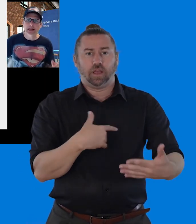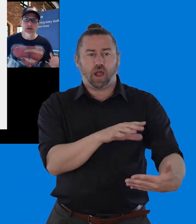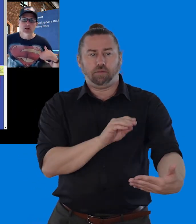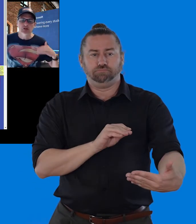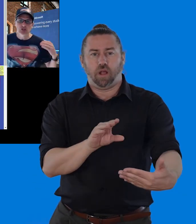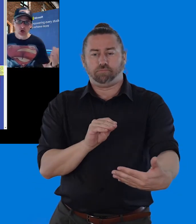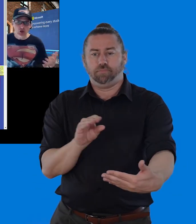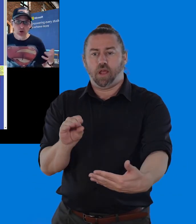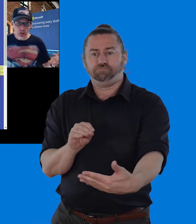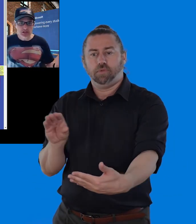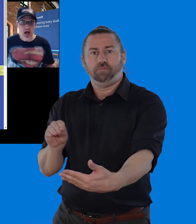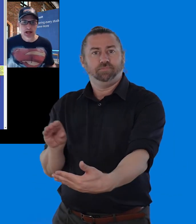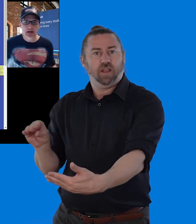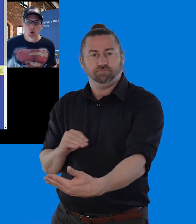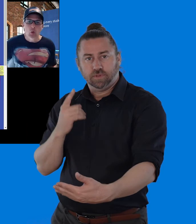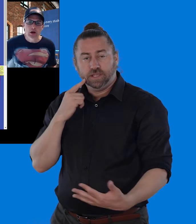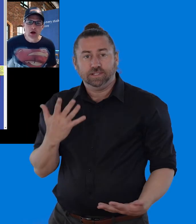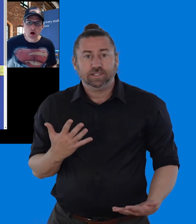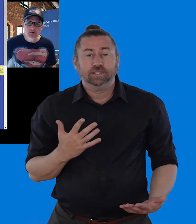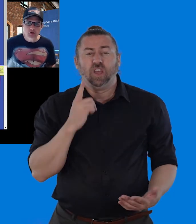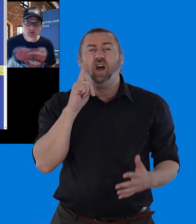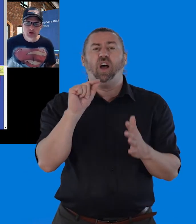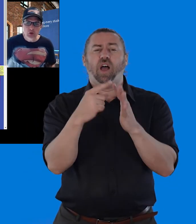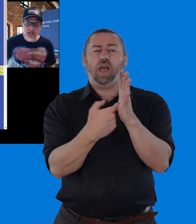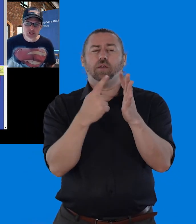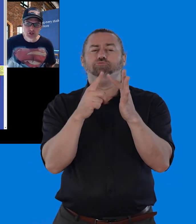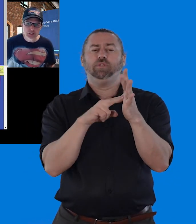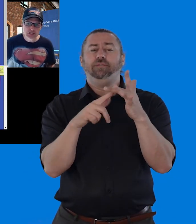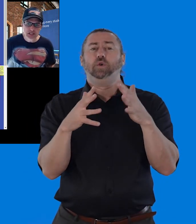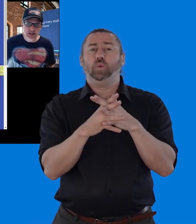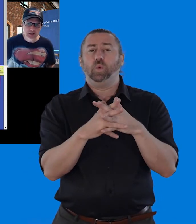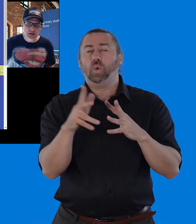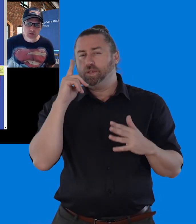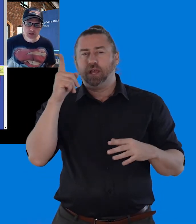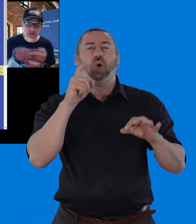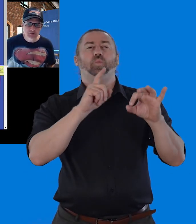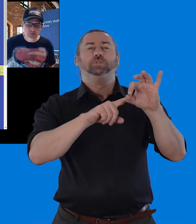I kind to show you what it looks like. When I hover over the questions, you can see that the Immersive